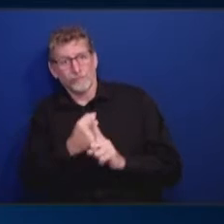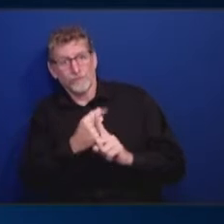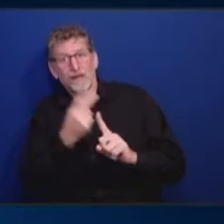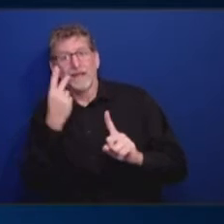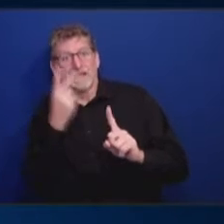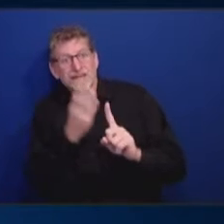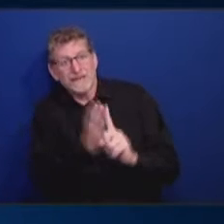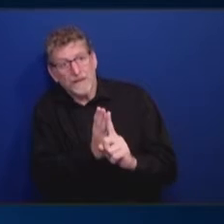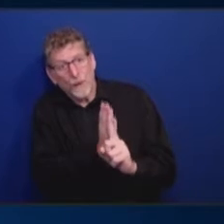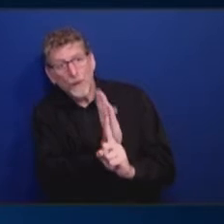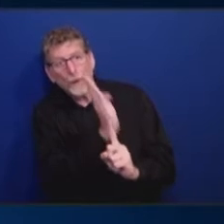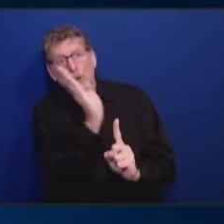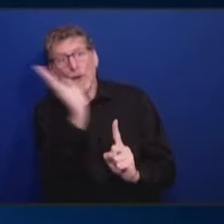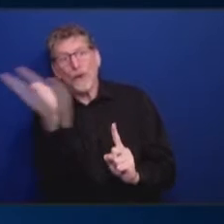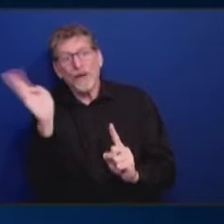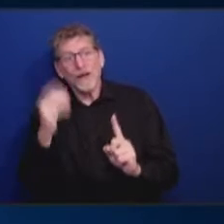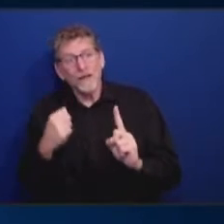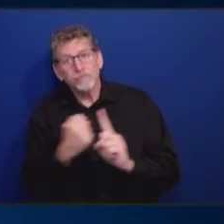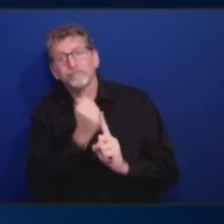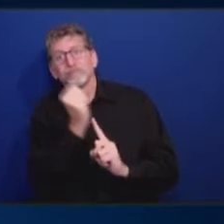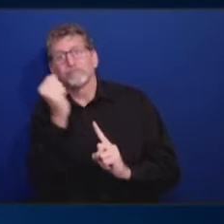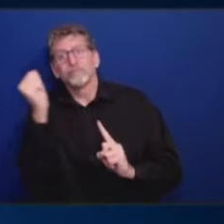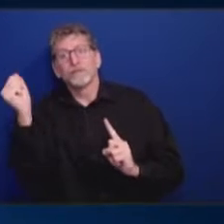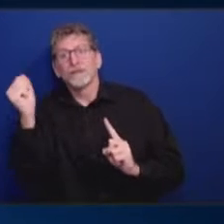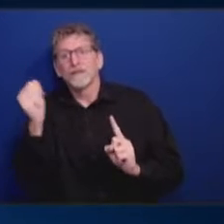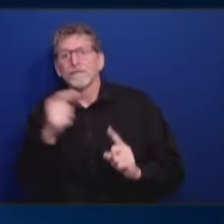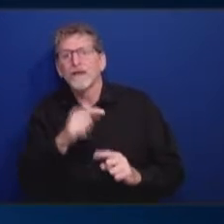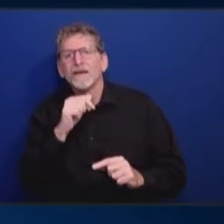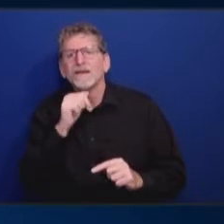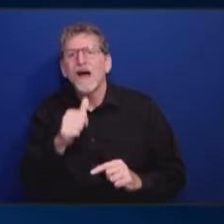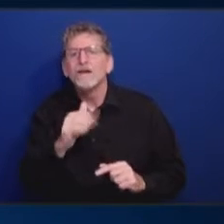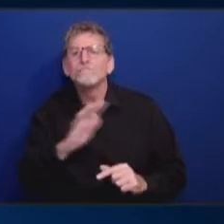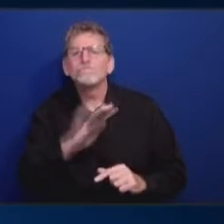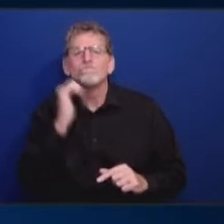unusual and, you know, fueled by the amount of water